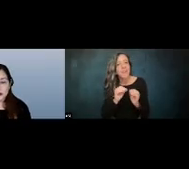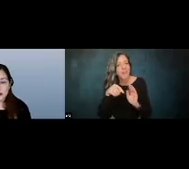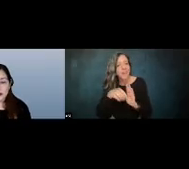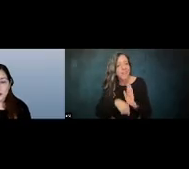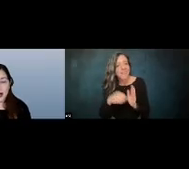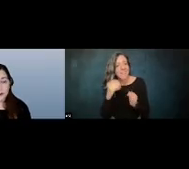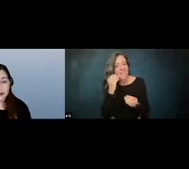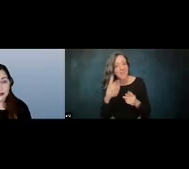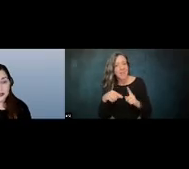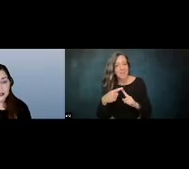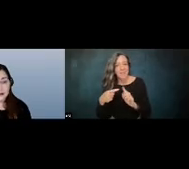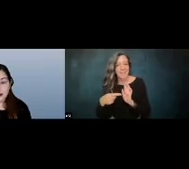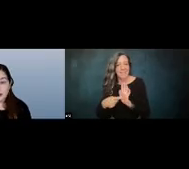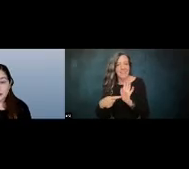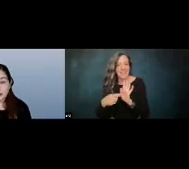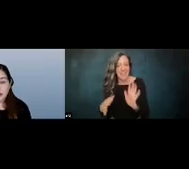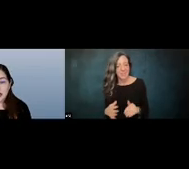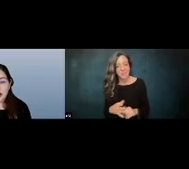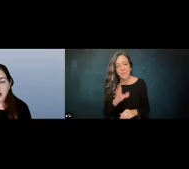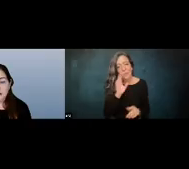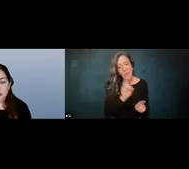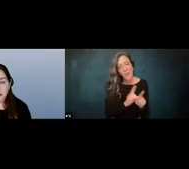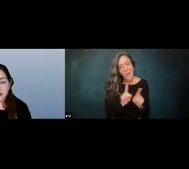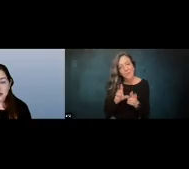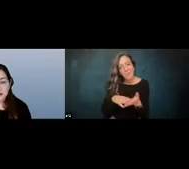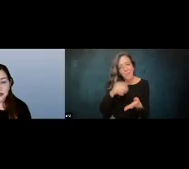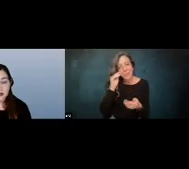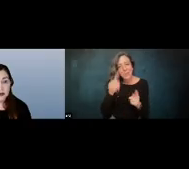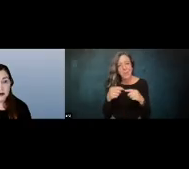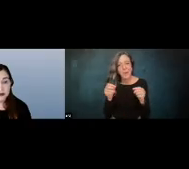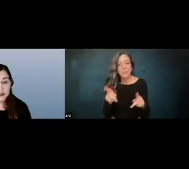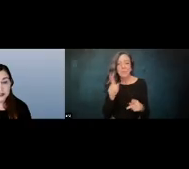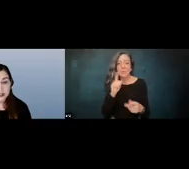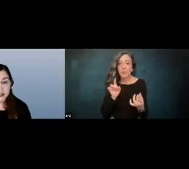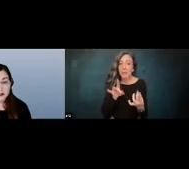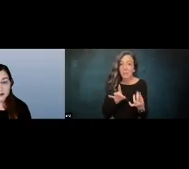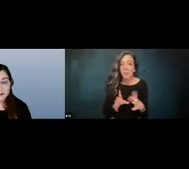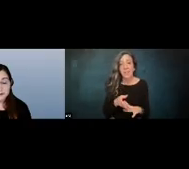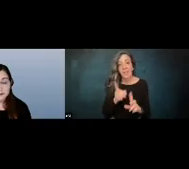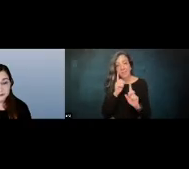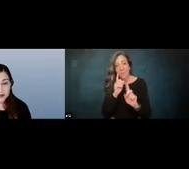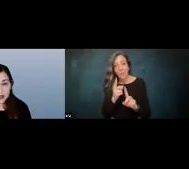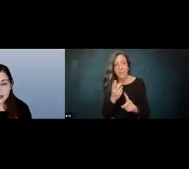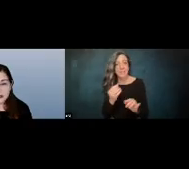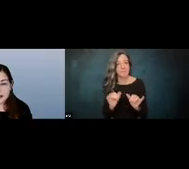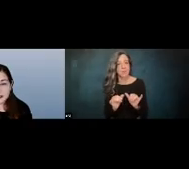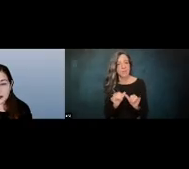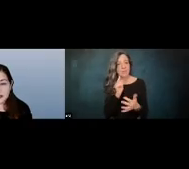We'll also learn about opportunities for input on the goals and measurement of those indicators. The